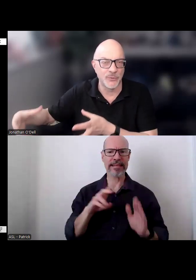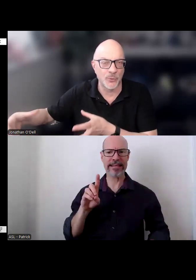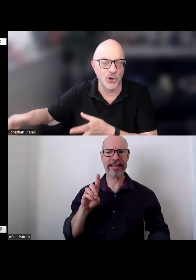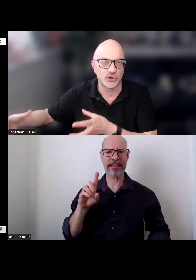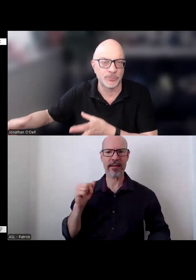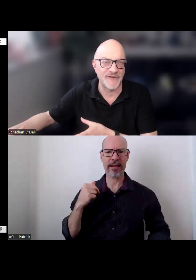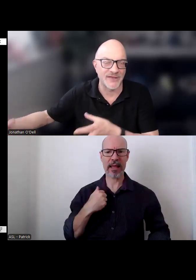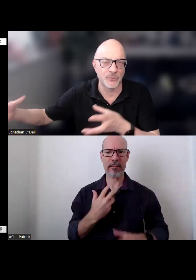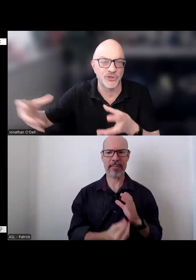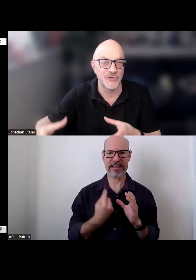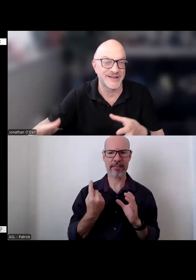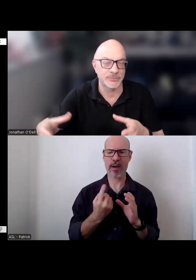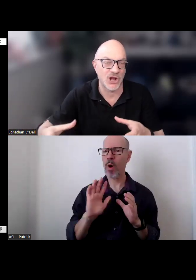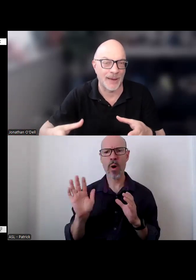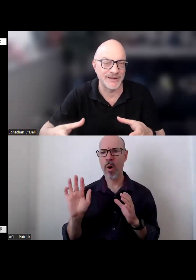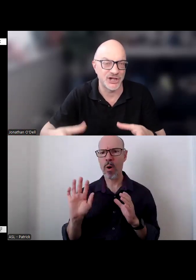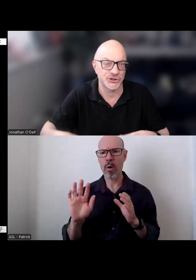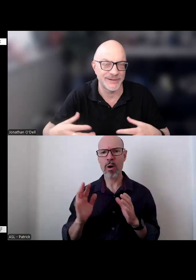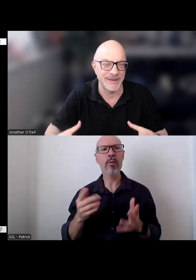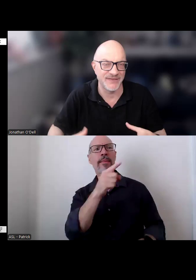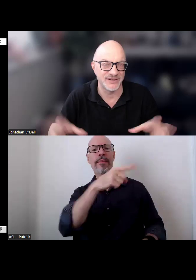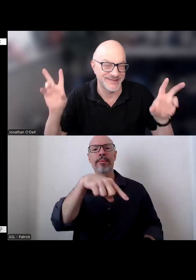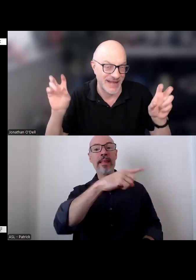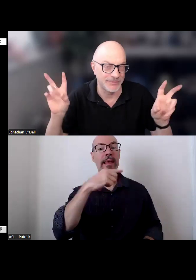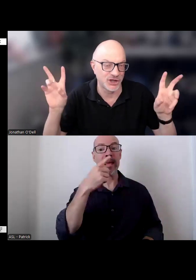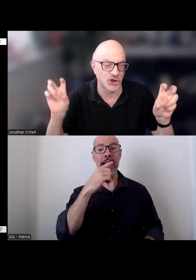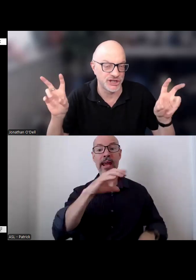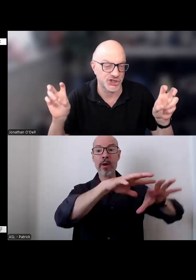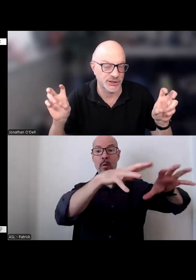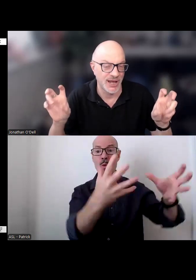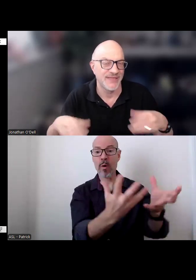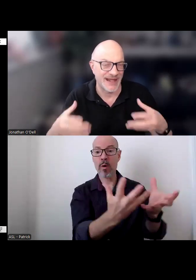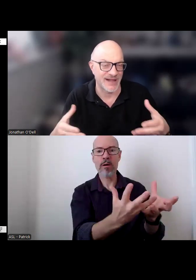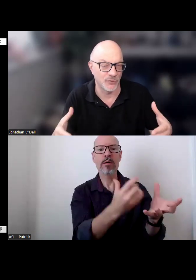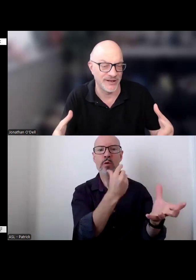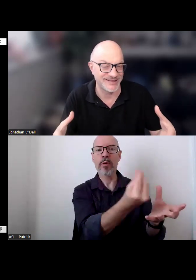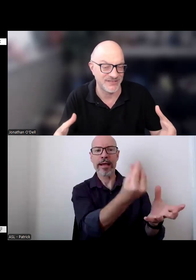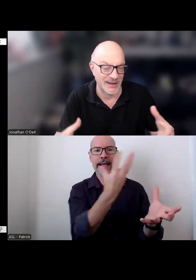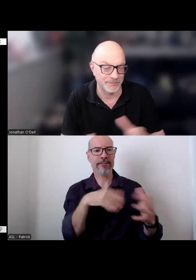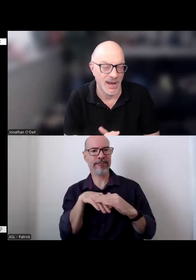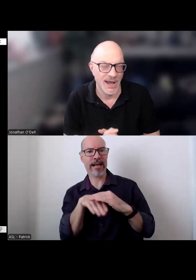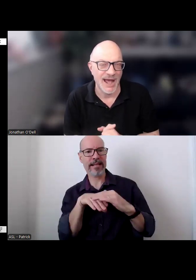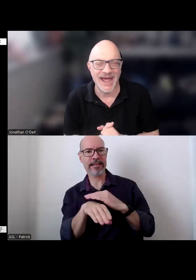their deafness as a disability. They view the failure of the hearing world not providing the